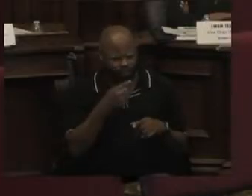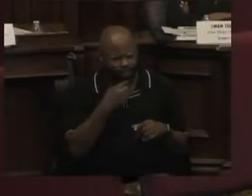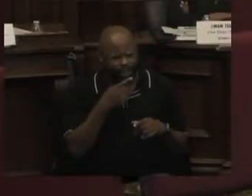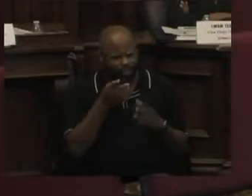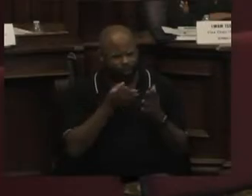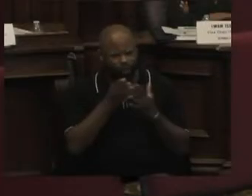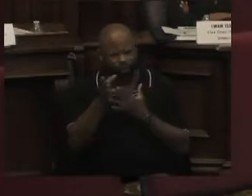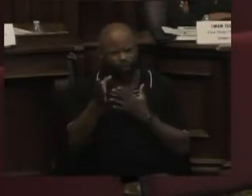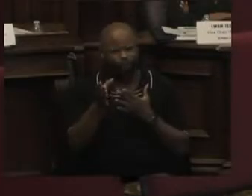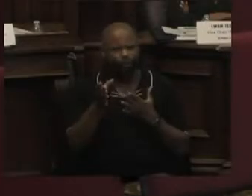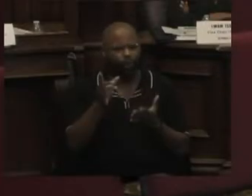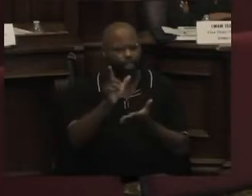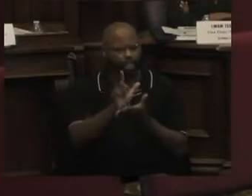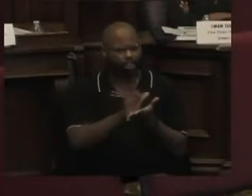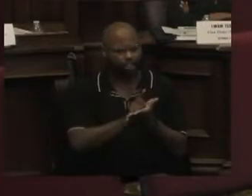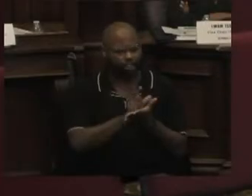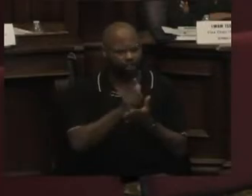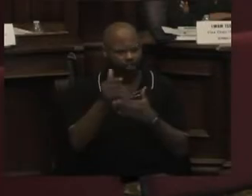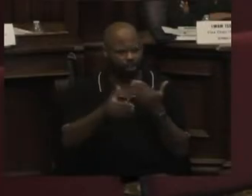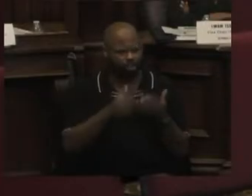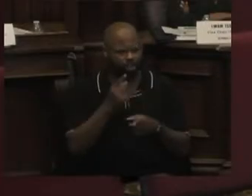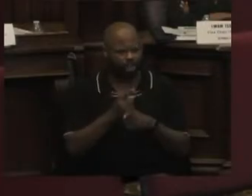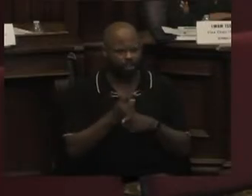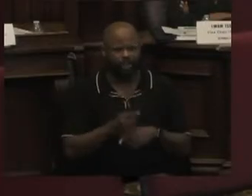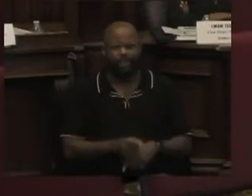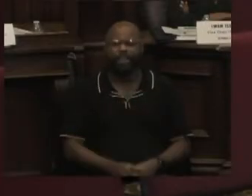thing you said something about